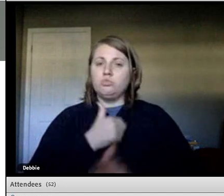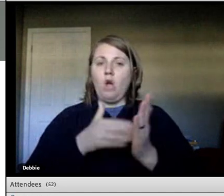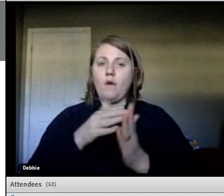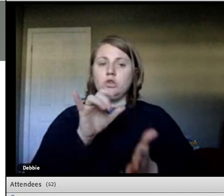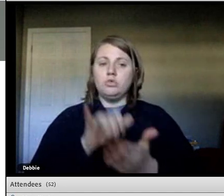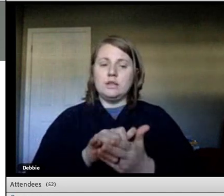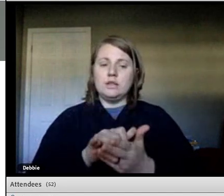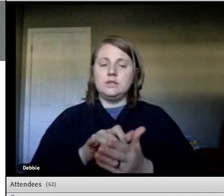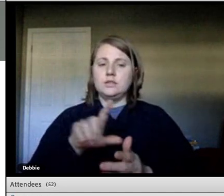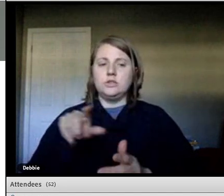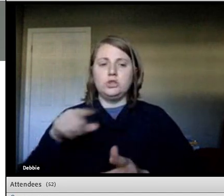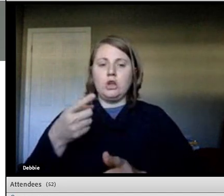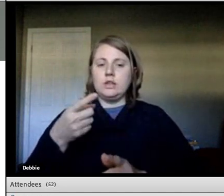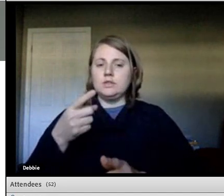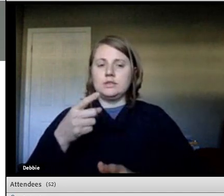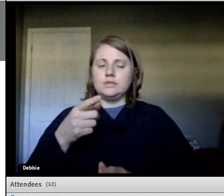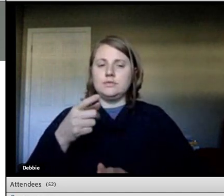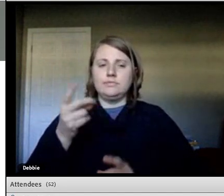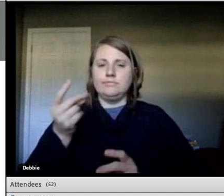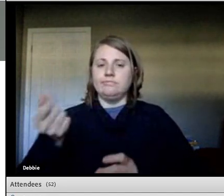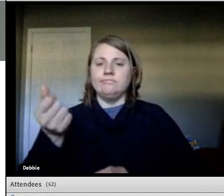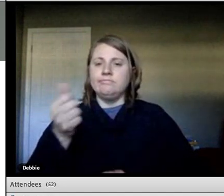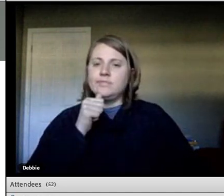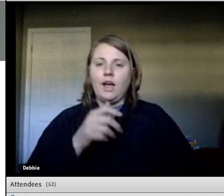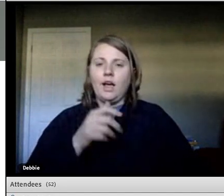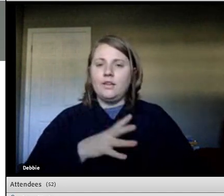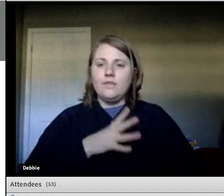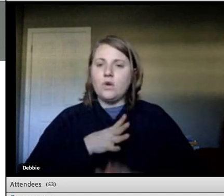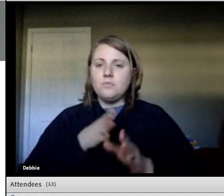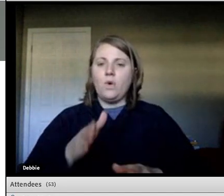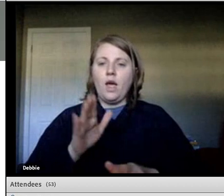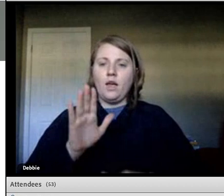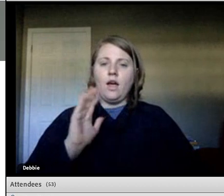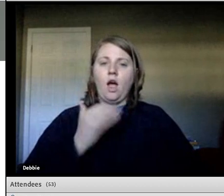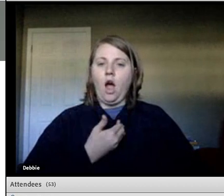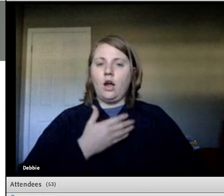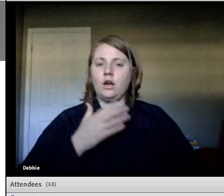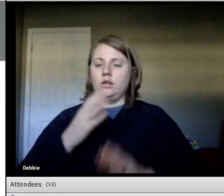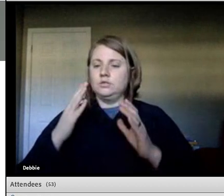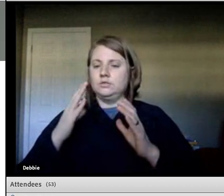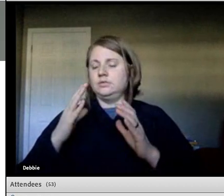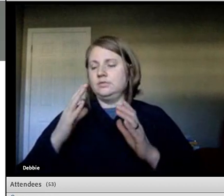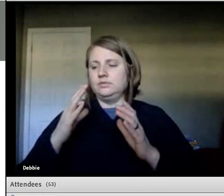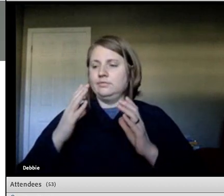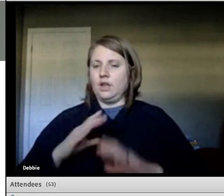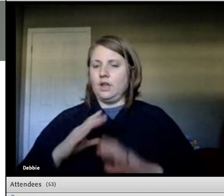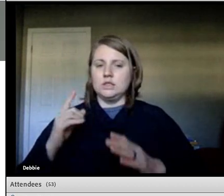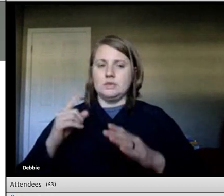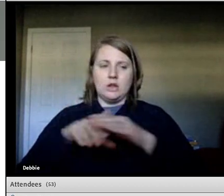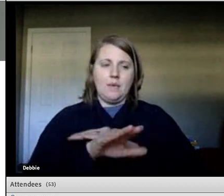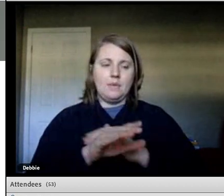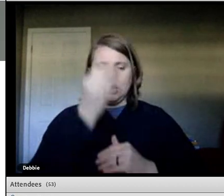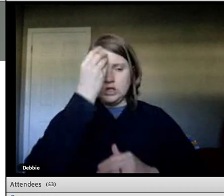You know, our patron Mary came in and told us something is not working. Bob mentioned something to me. I started a ticket.